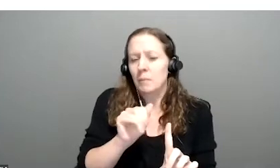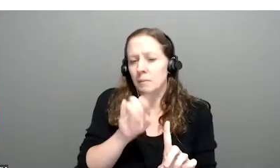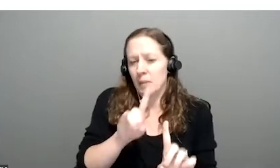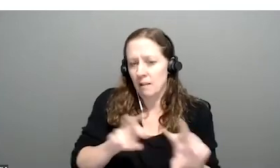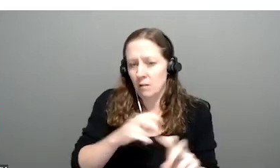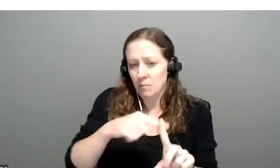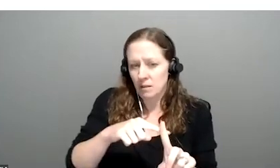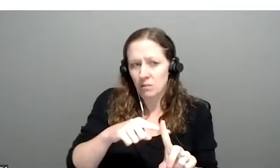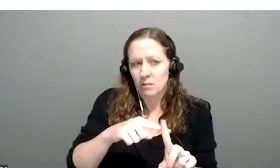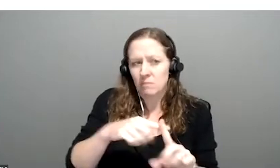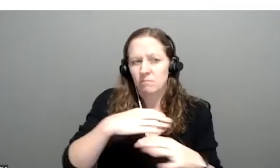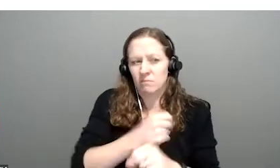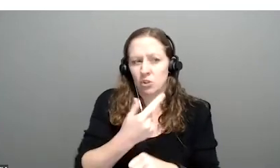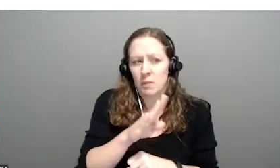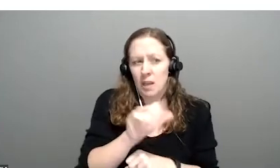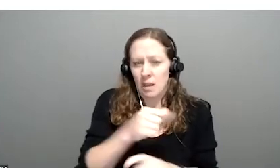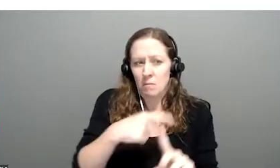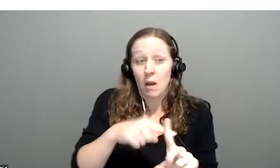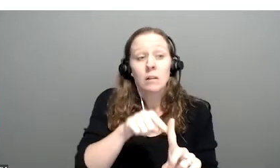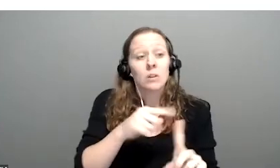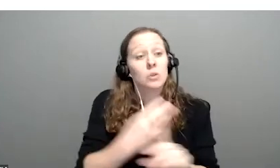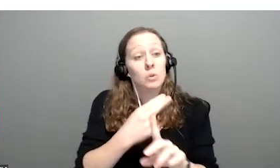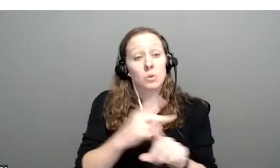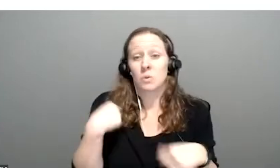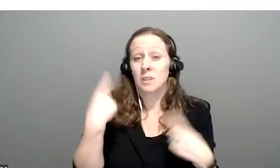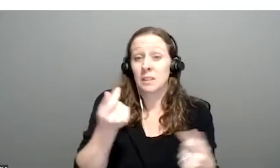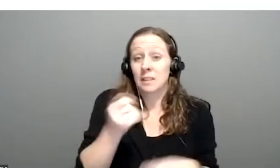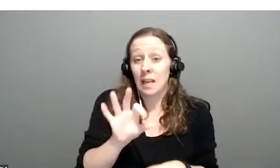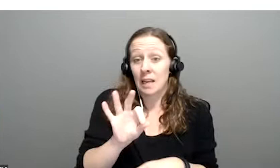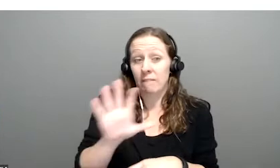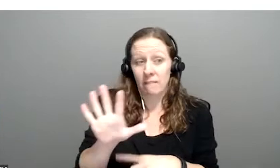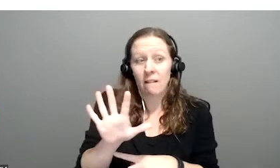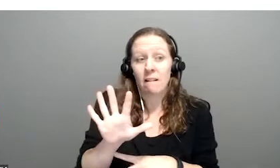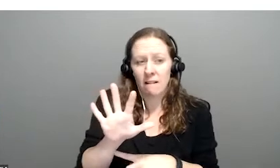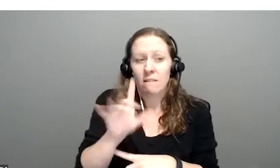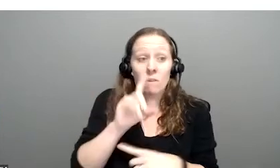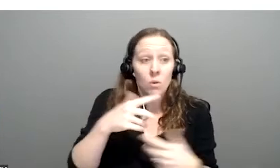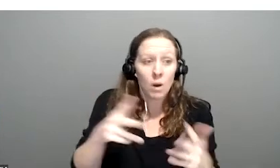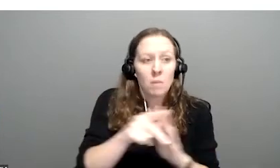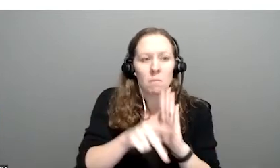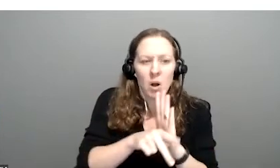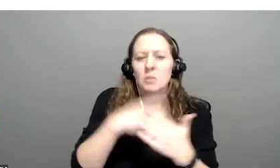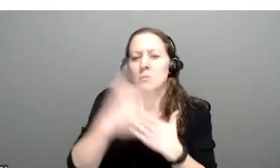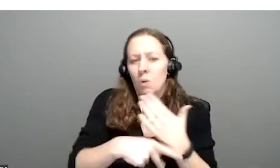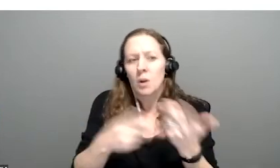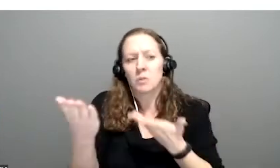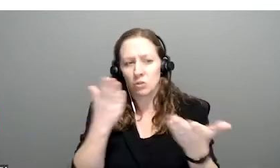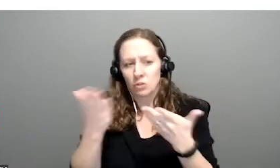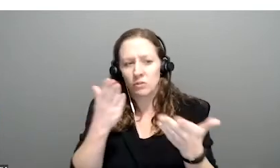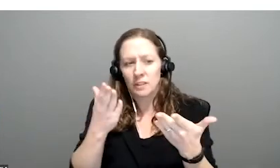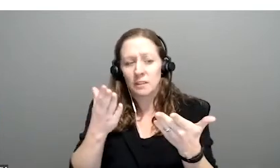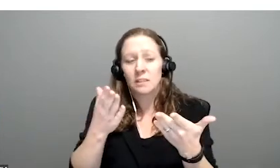policies, programs and legislation since 1995. GBA+ is an intersectional analytical process